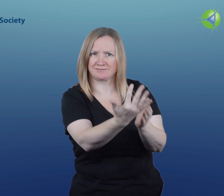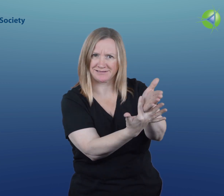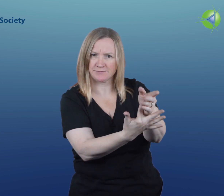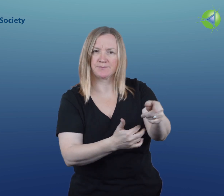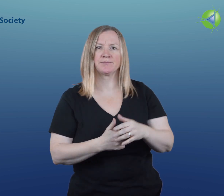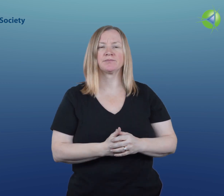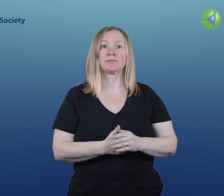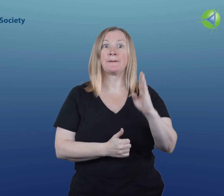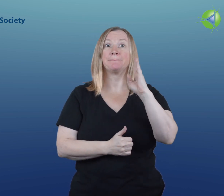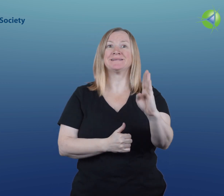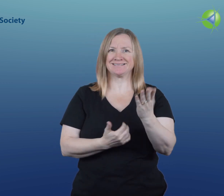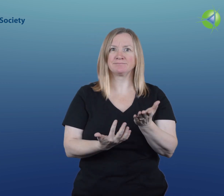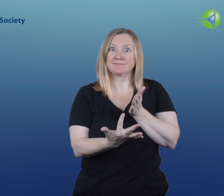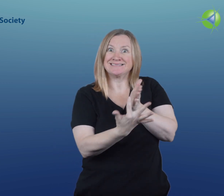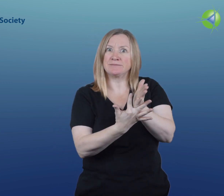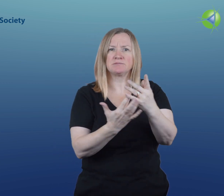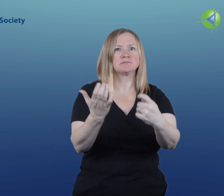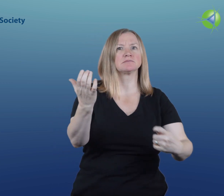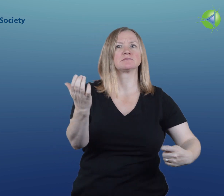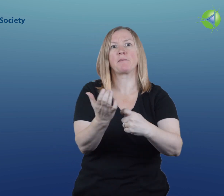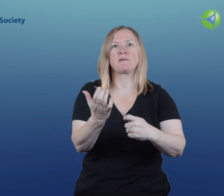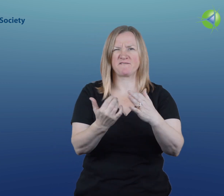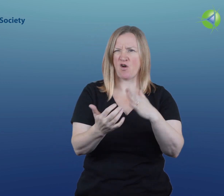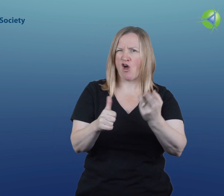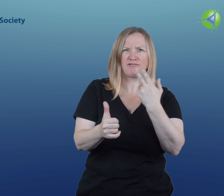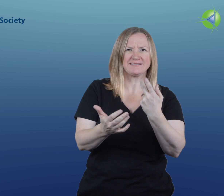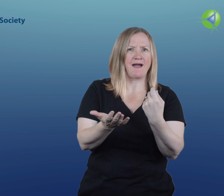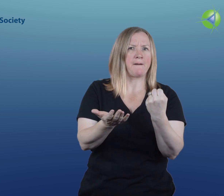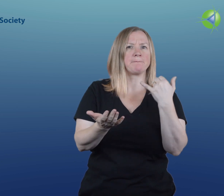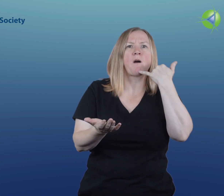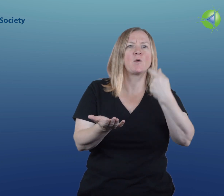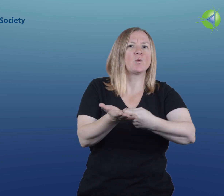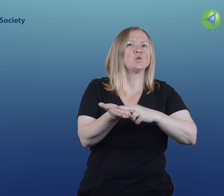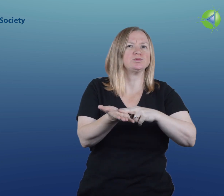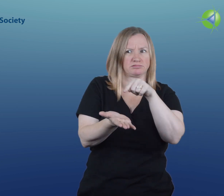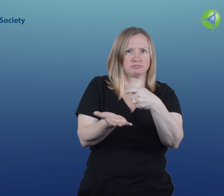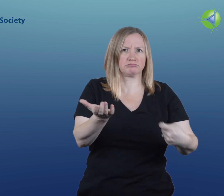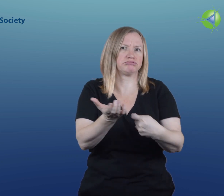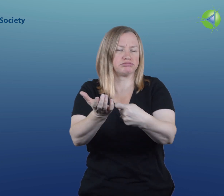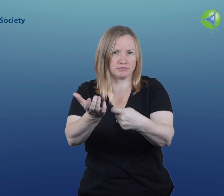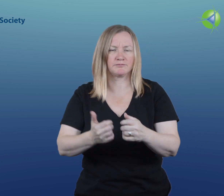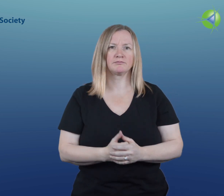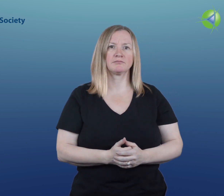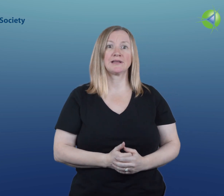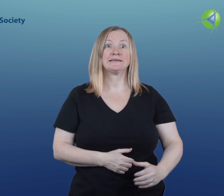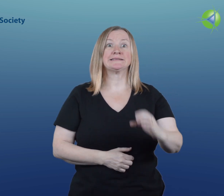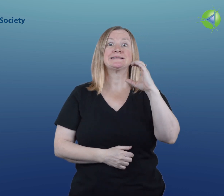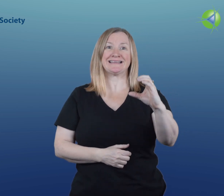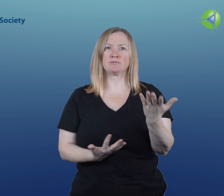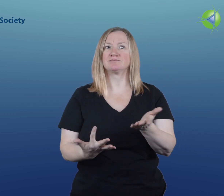Accessible top-up facility for pre-paid mobile telephone users